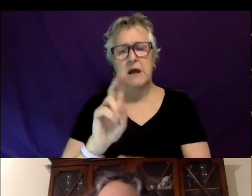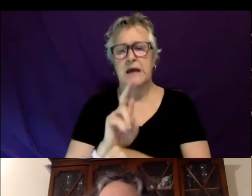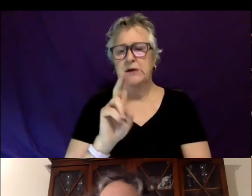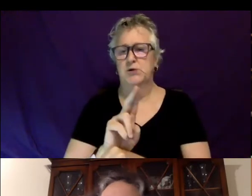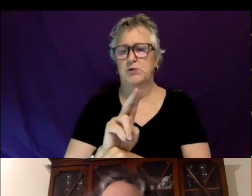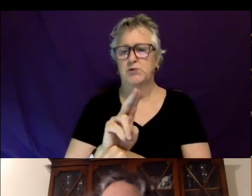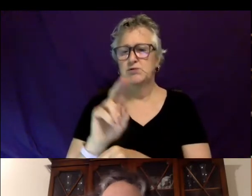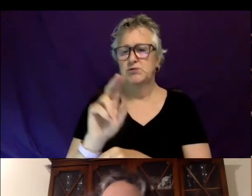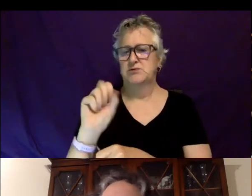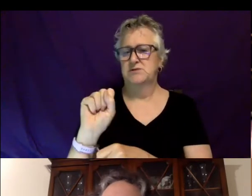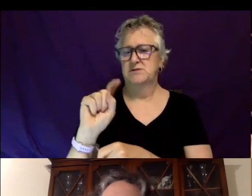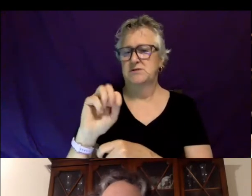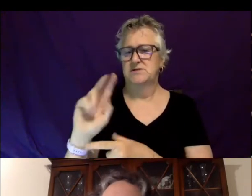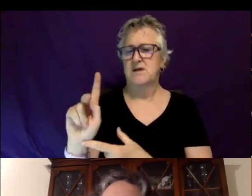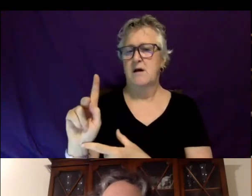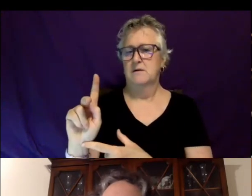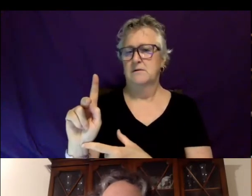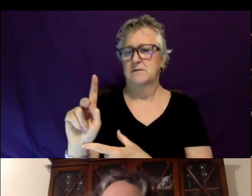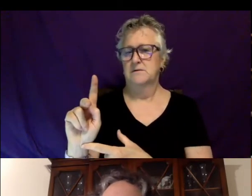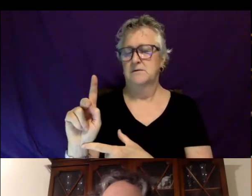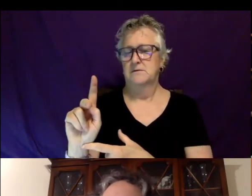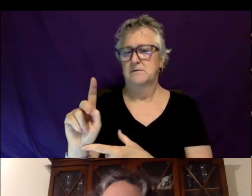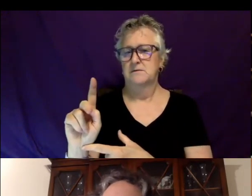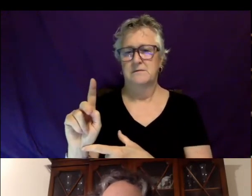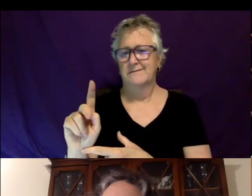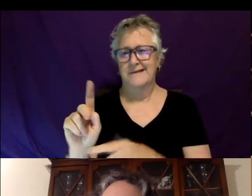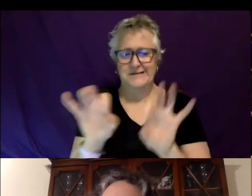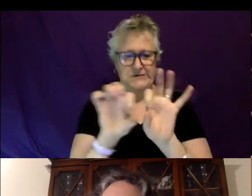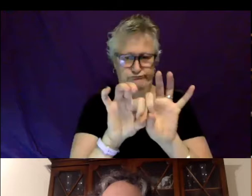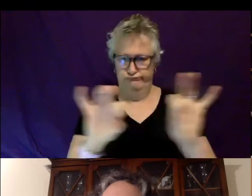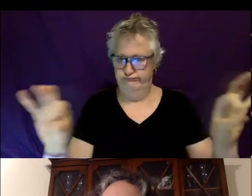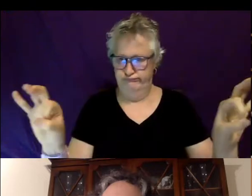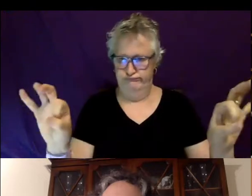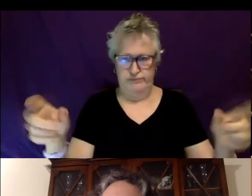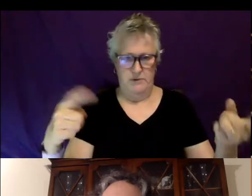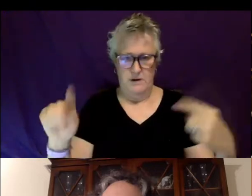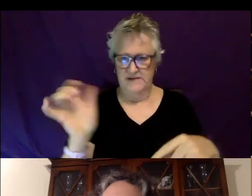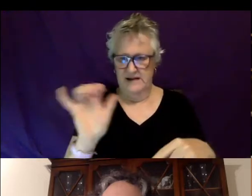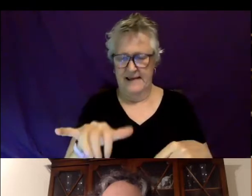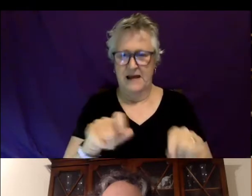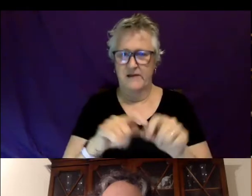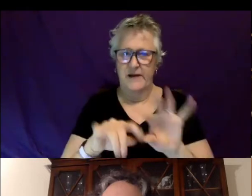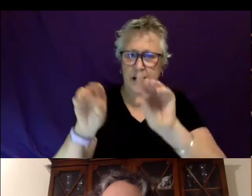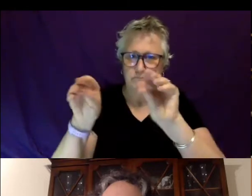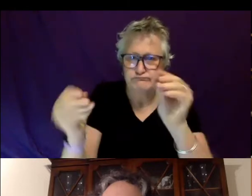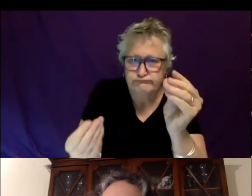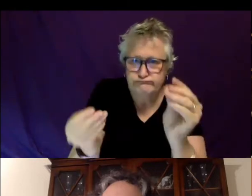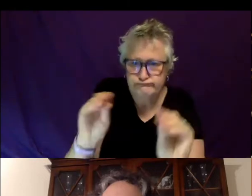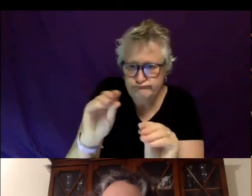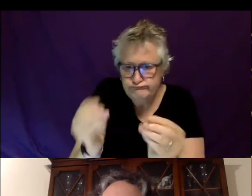stock that comes in a long rod, And I bend it the way I want to. But but most of the big chunky figures you saw earlier,